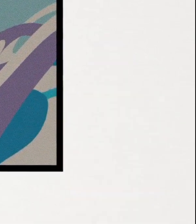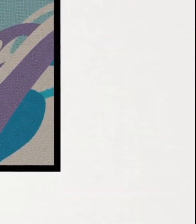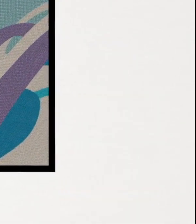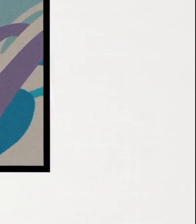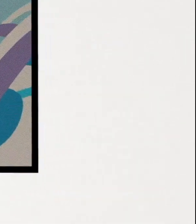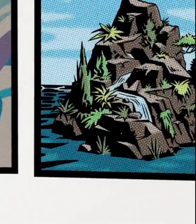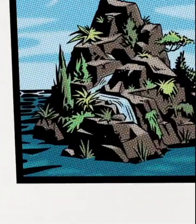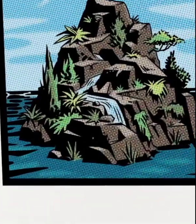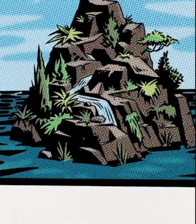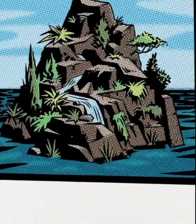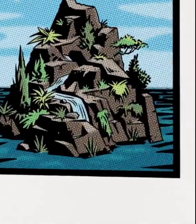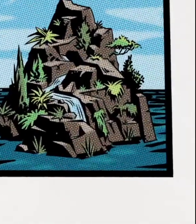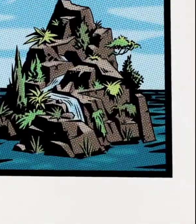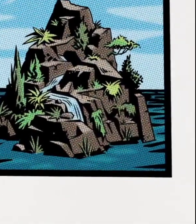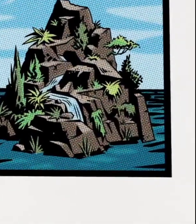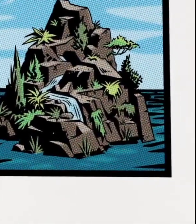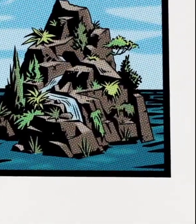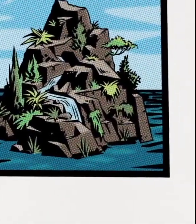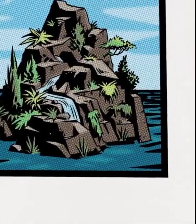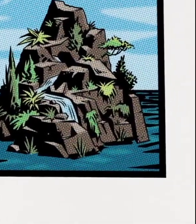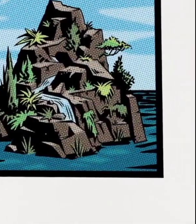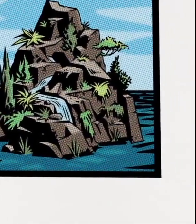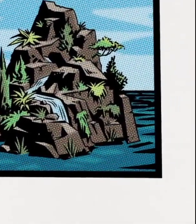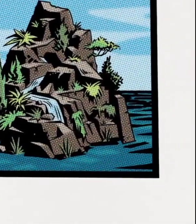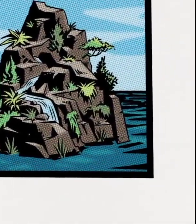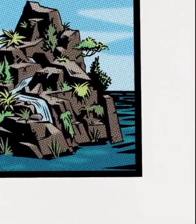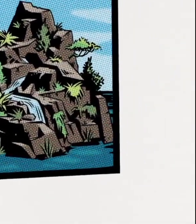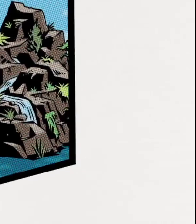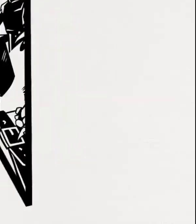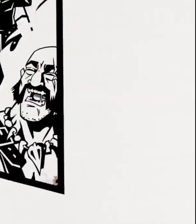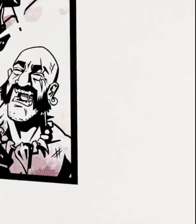Yeah. Dry land emerges as a home for the humans to flourish.